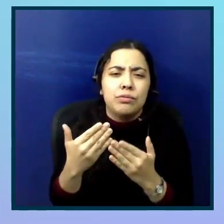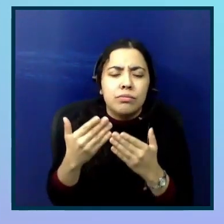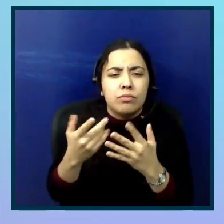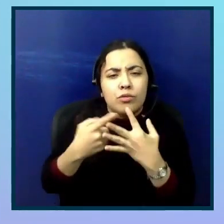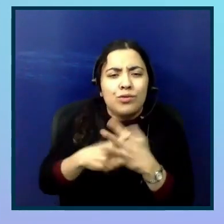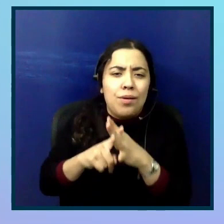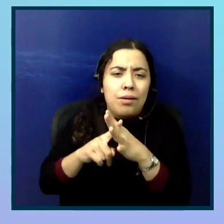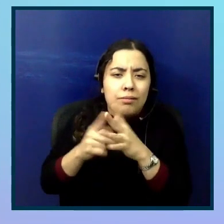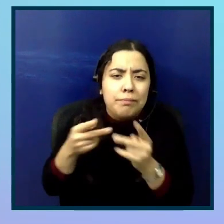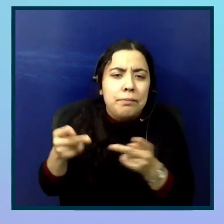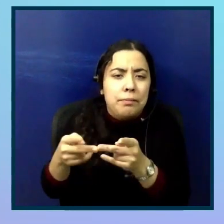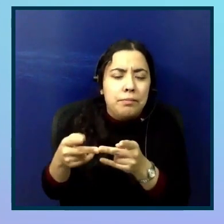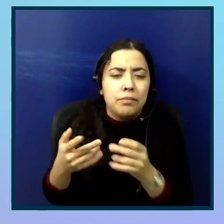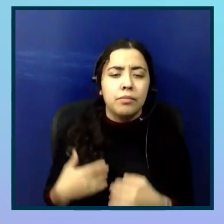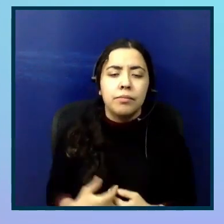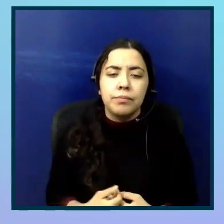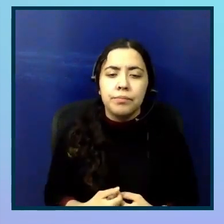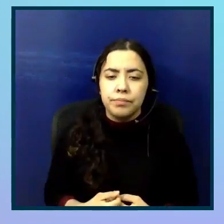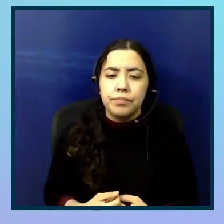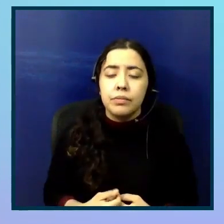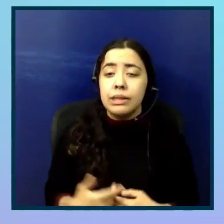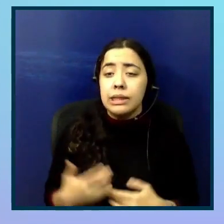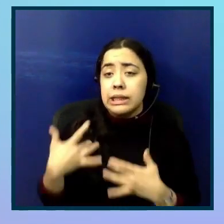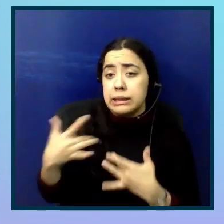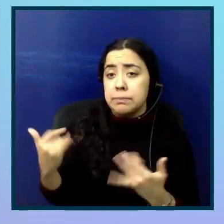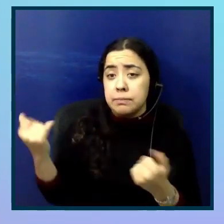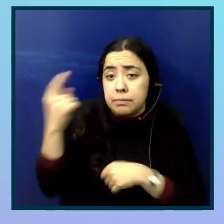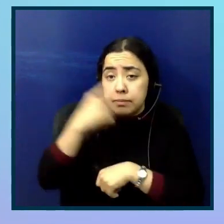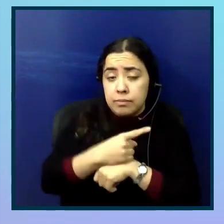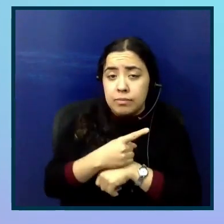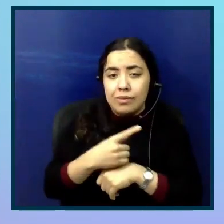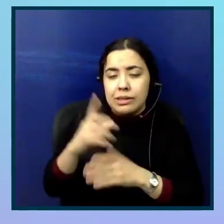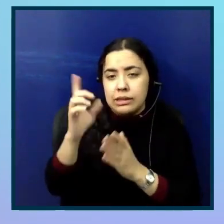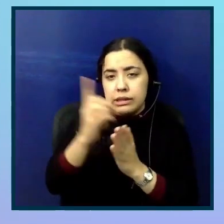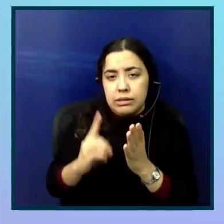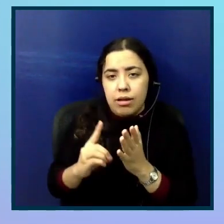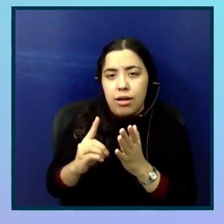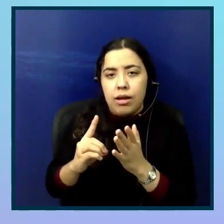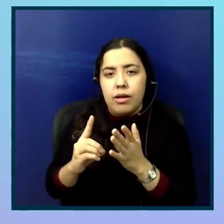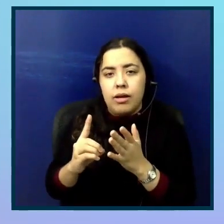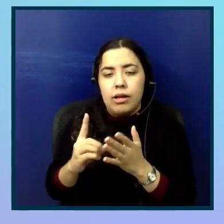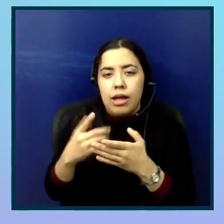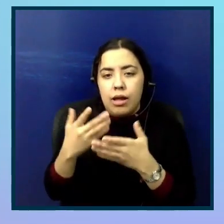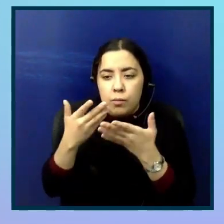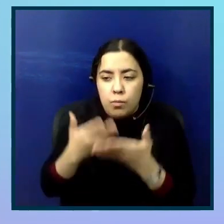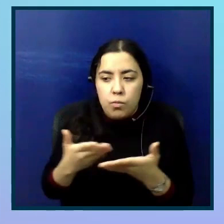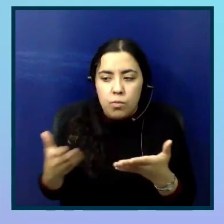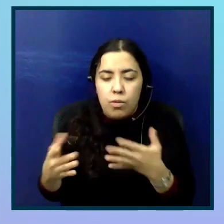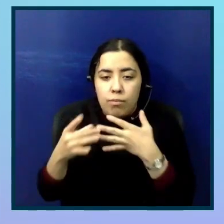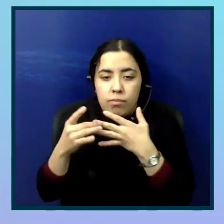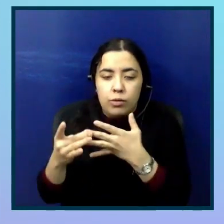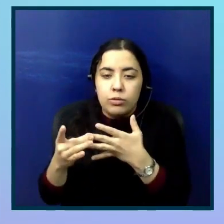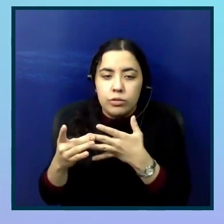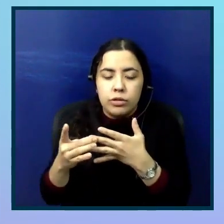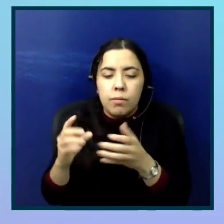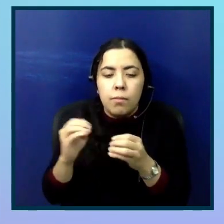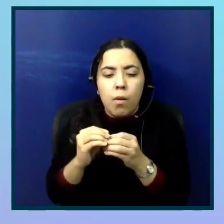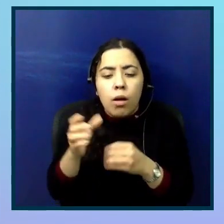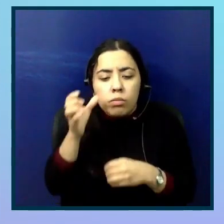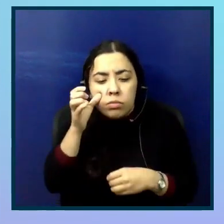and product leadership today tends to be much more sensitive from what I can tell about accessibility than they were even, and like five years ago